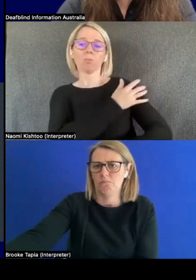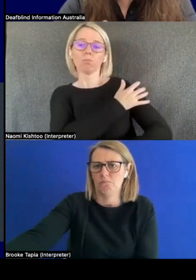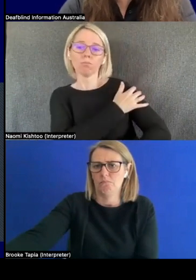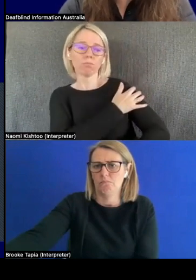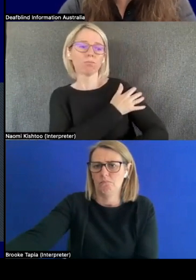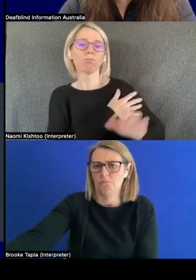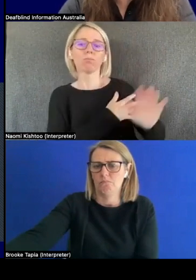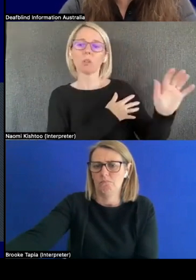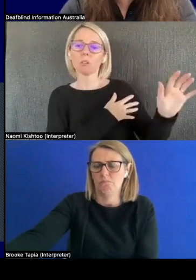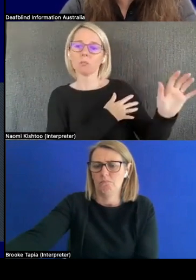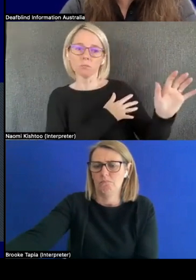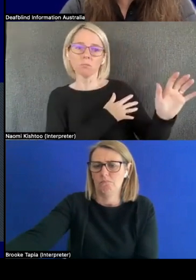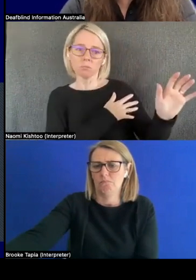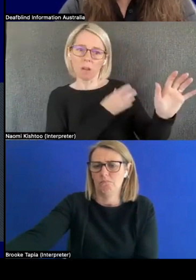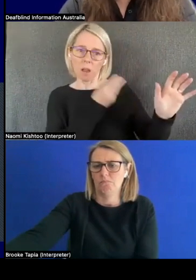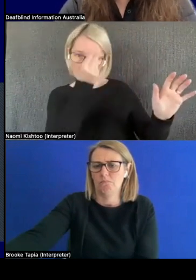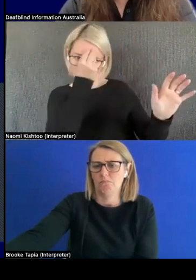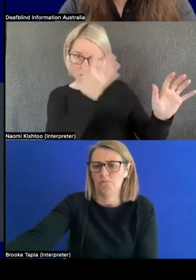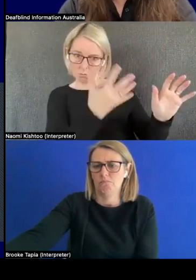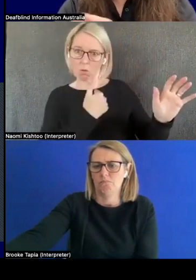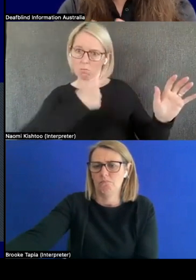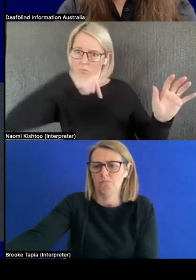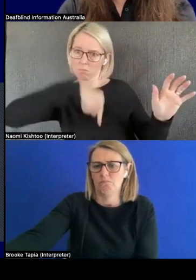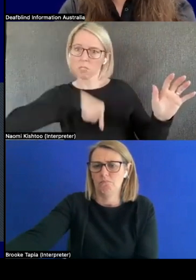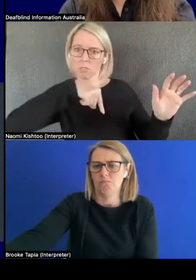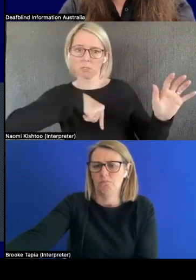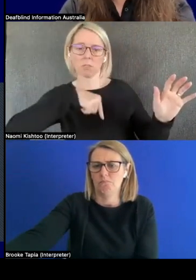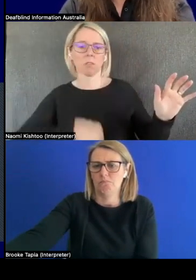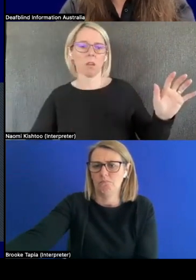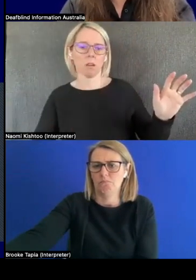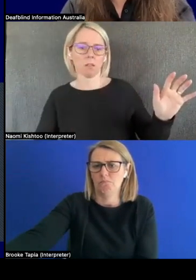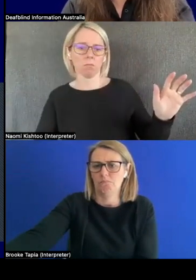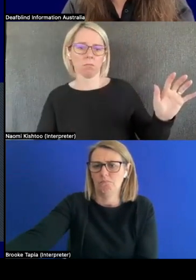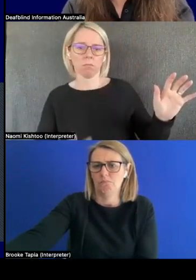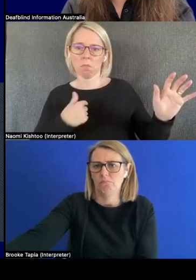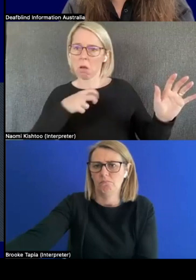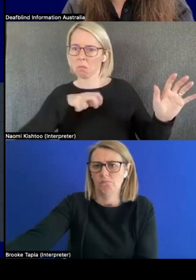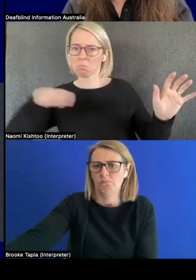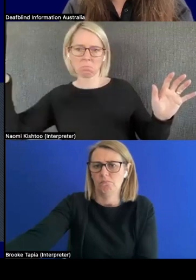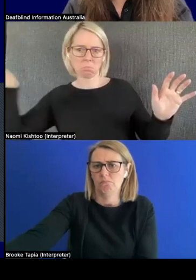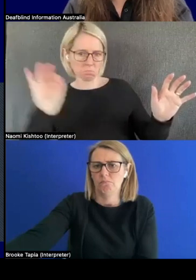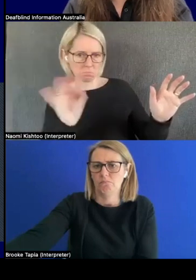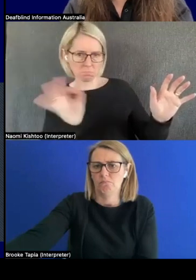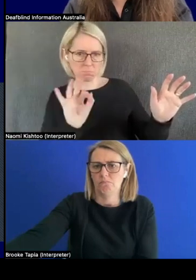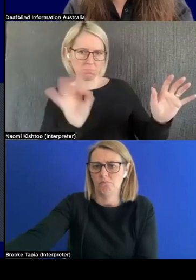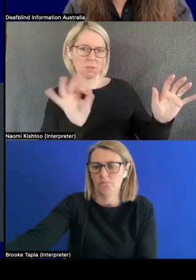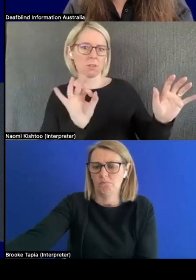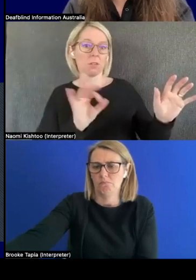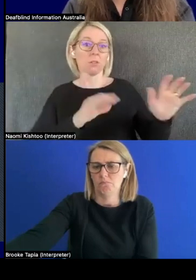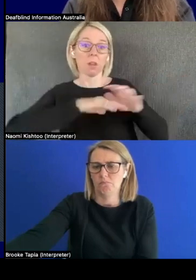but some other part of your body so that even if the hand to hand contact has finished,